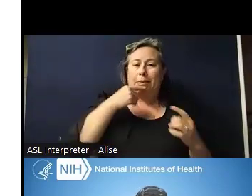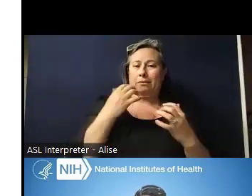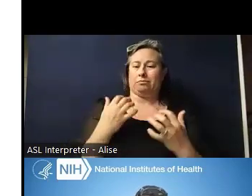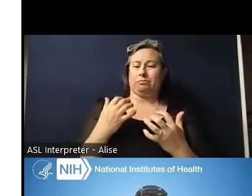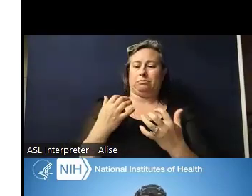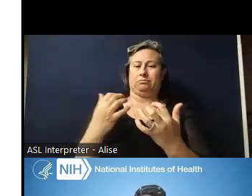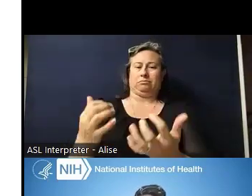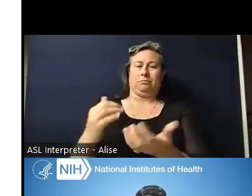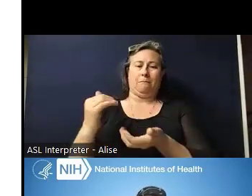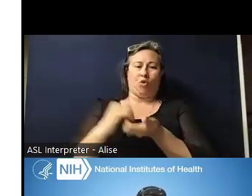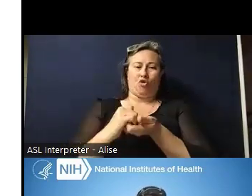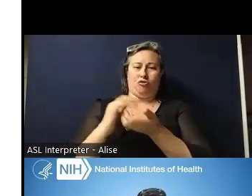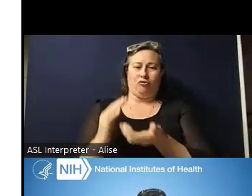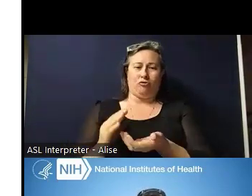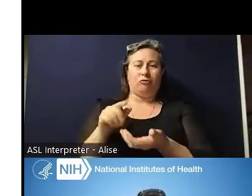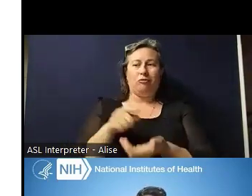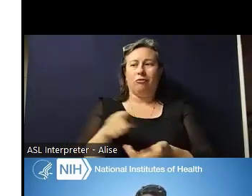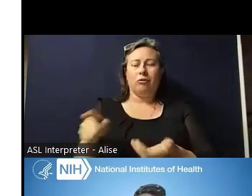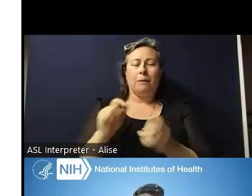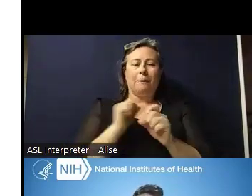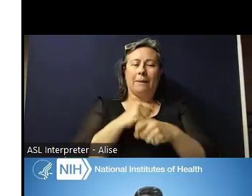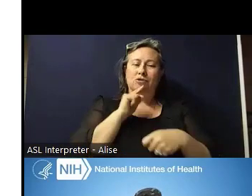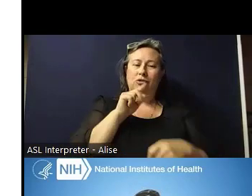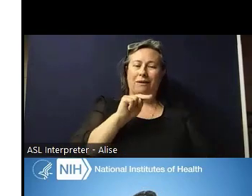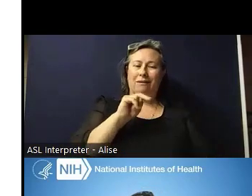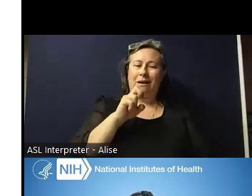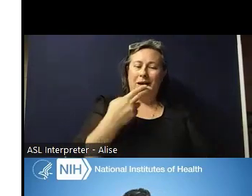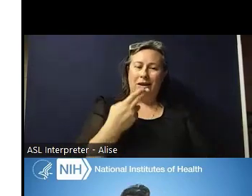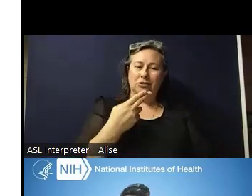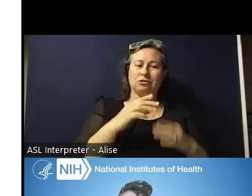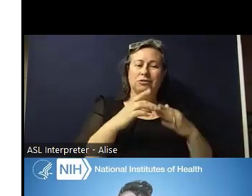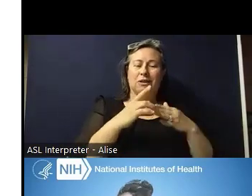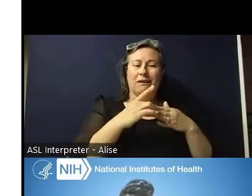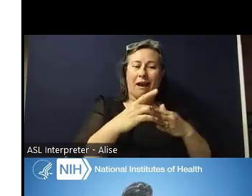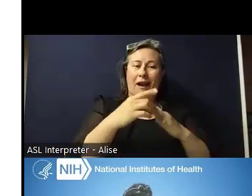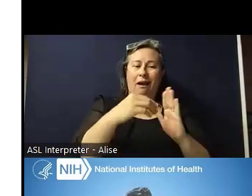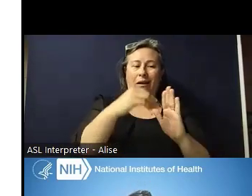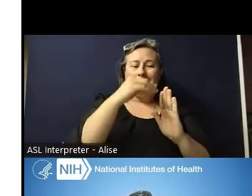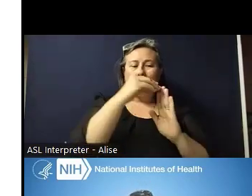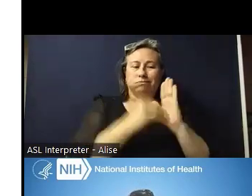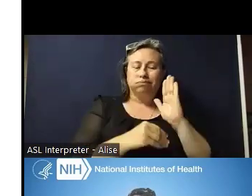and making sure that the NIH guide for grants and contracts is always up to date with the latest